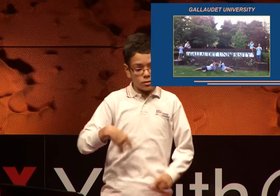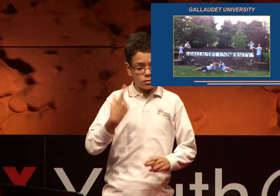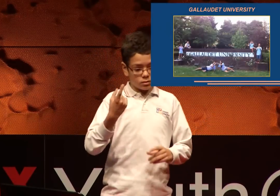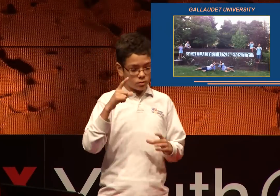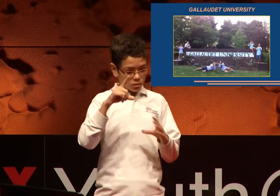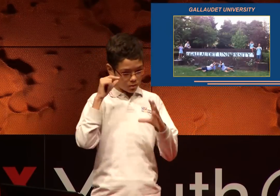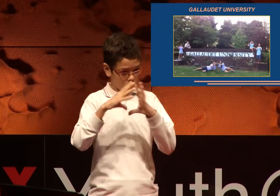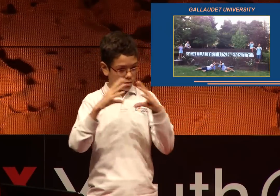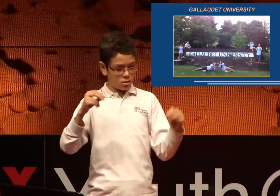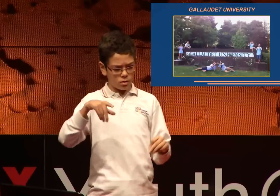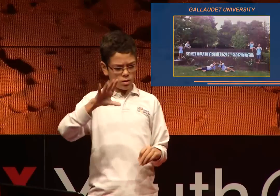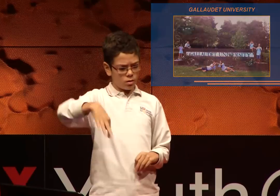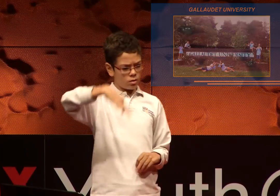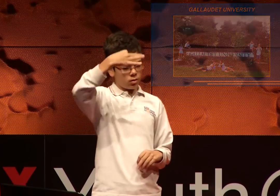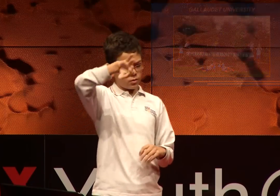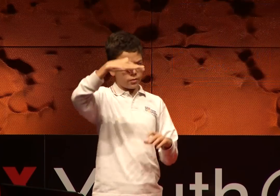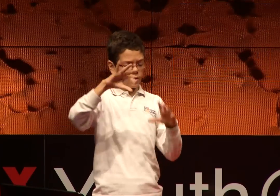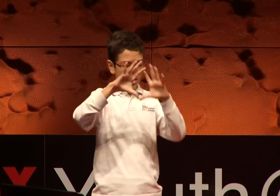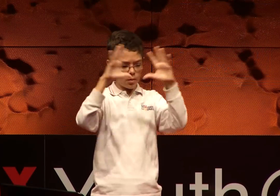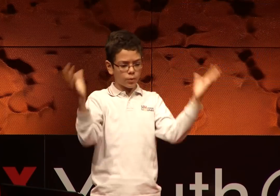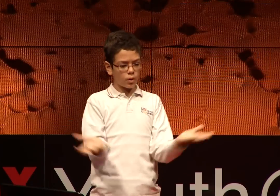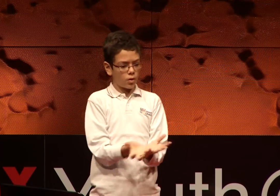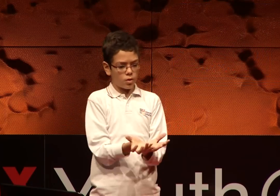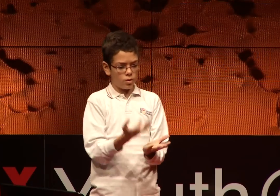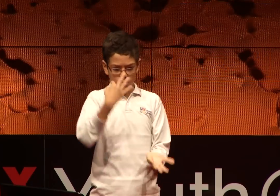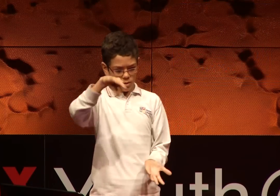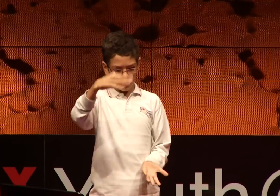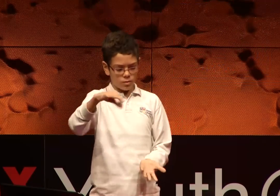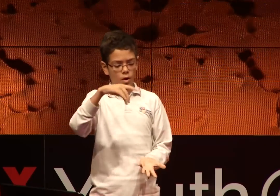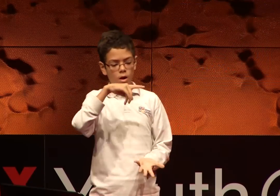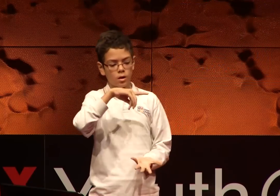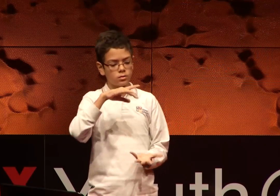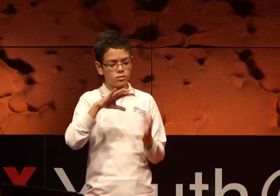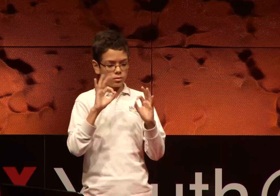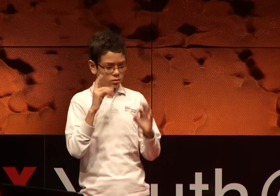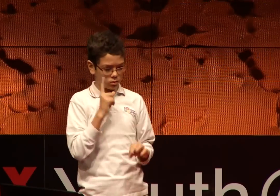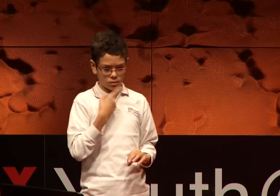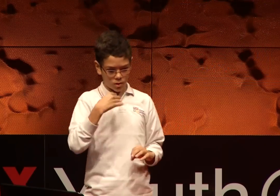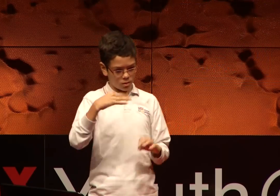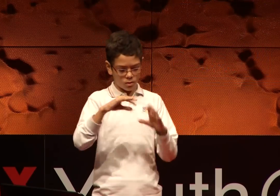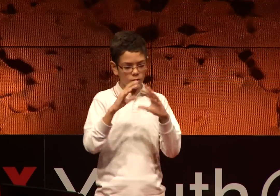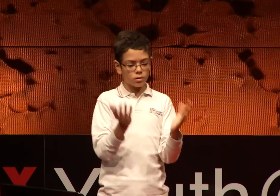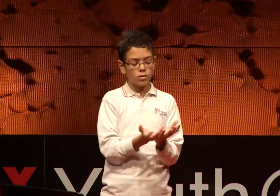Gallaudet is a University in the United States, but it's not the only one in the world for deaf people.